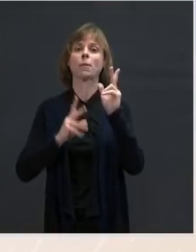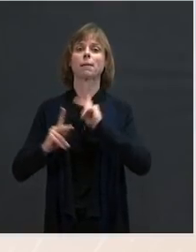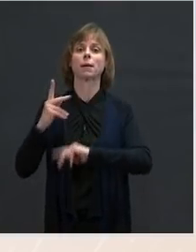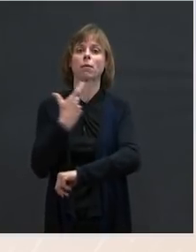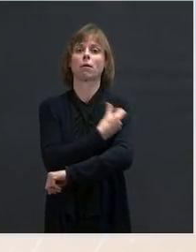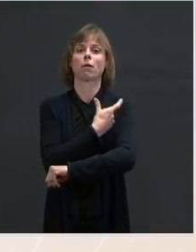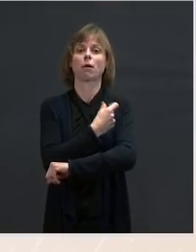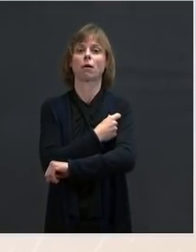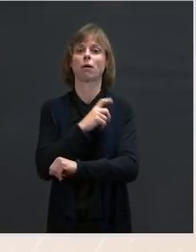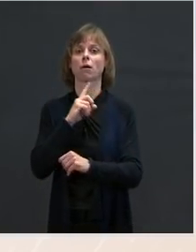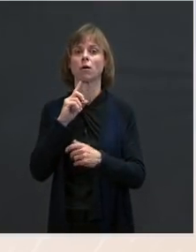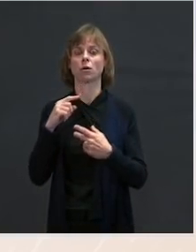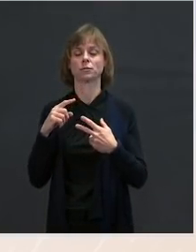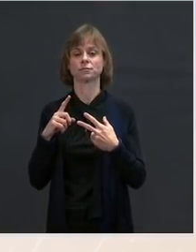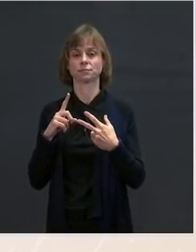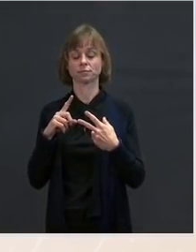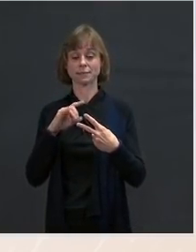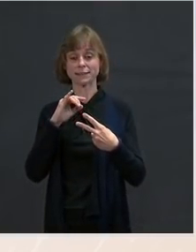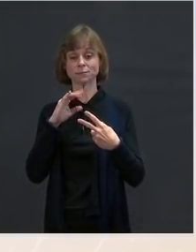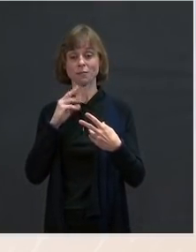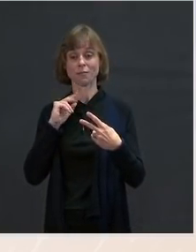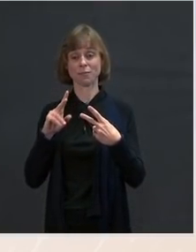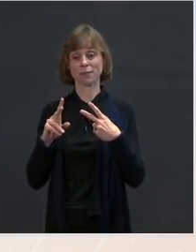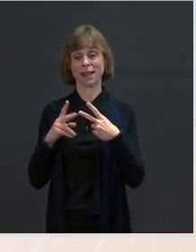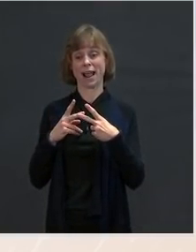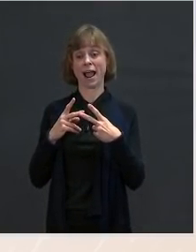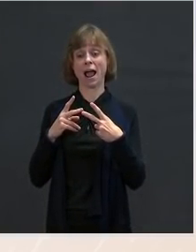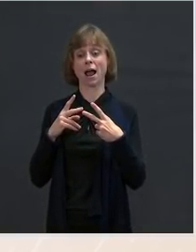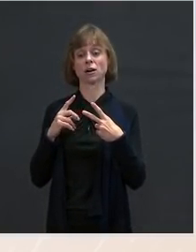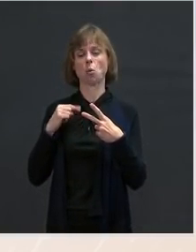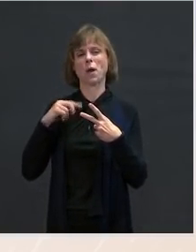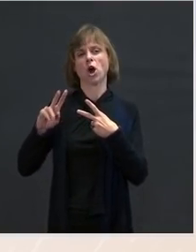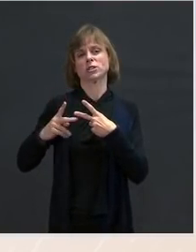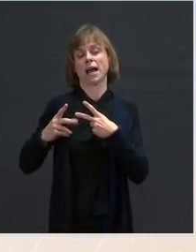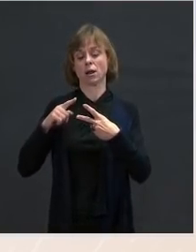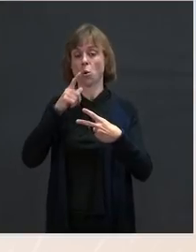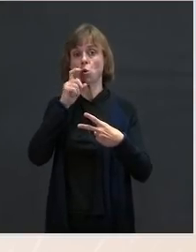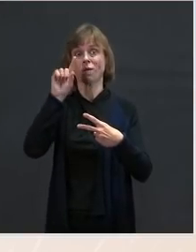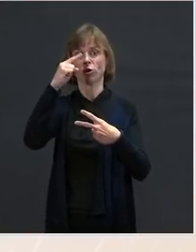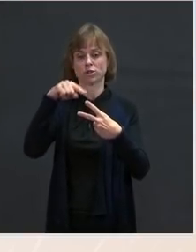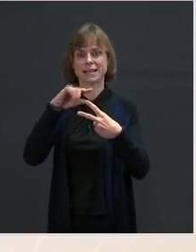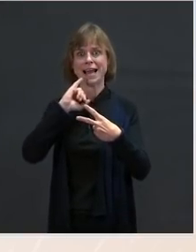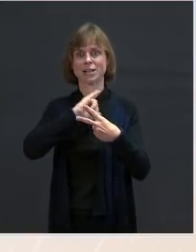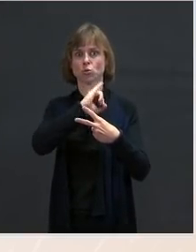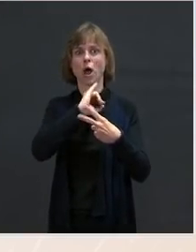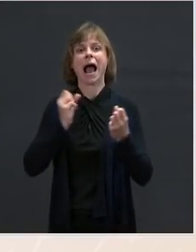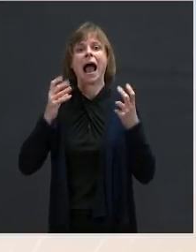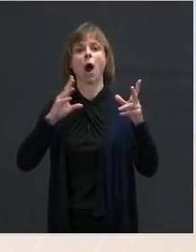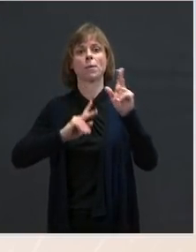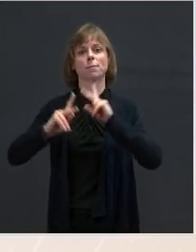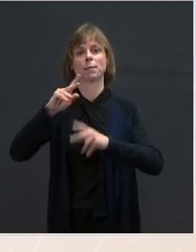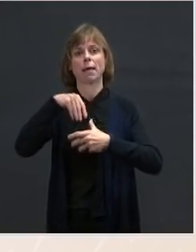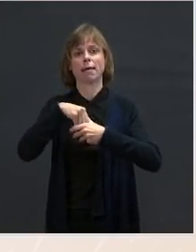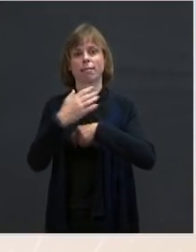in the share of population fully vaccinated. We're of course implementing new masking requirements to make sure people stay safe.